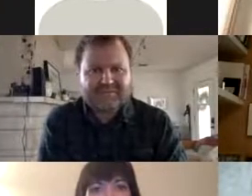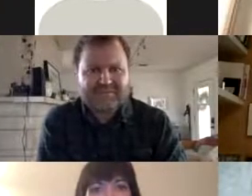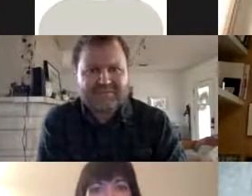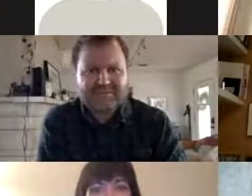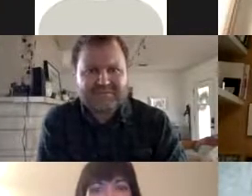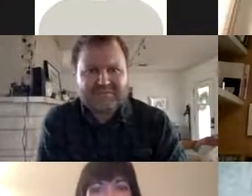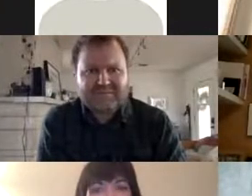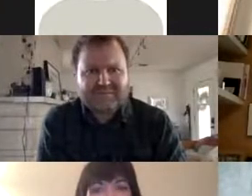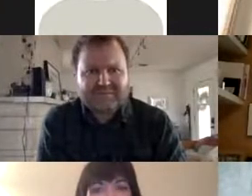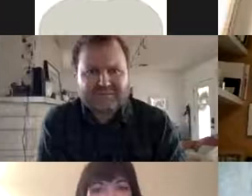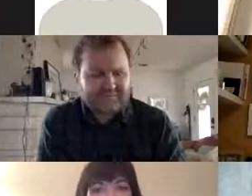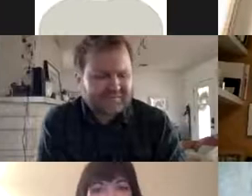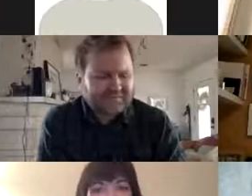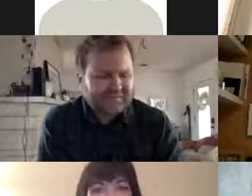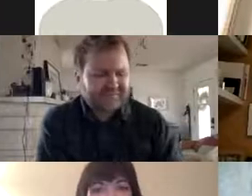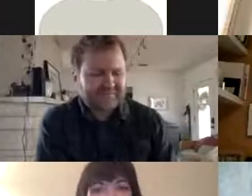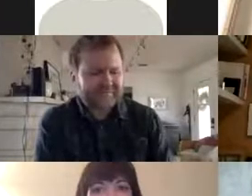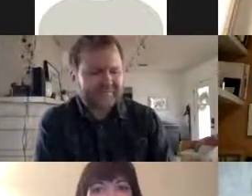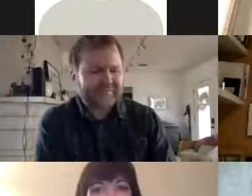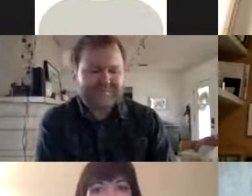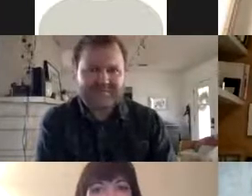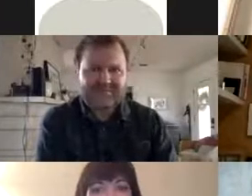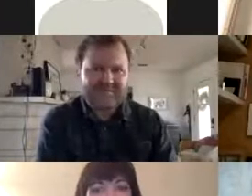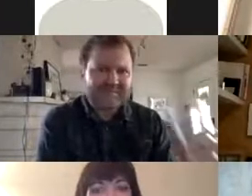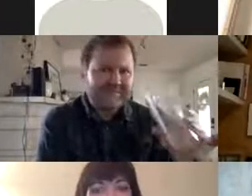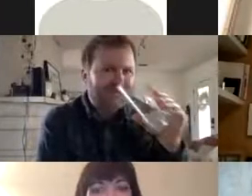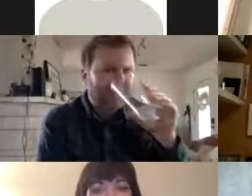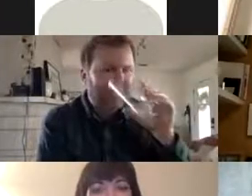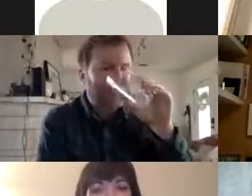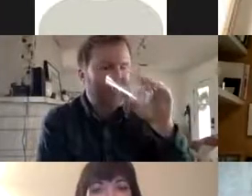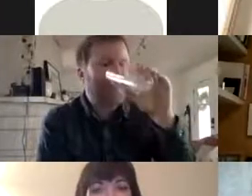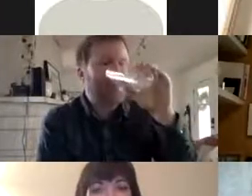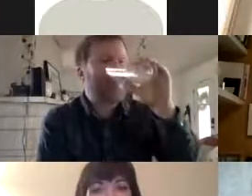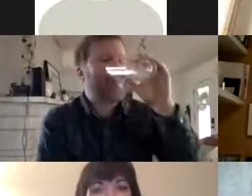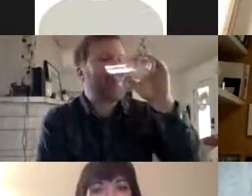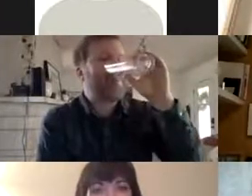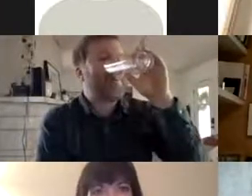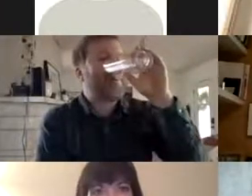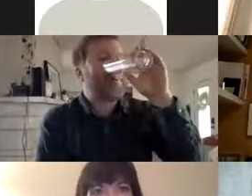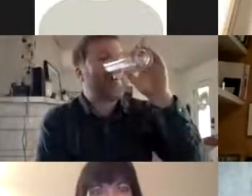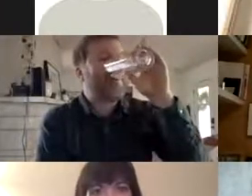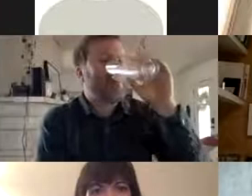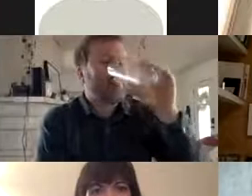and artistic exchange practices relate to and support or not, that priority?